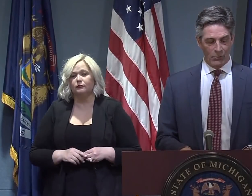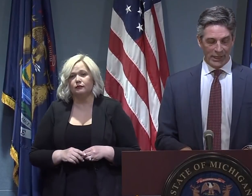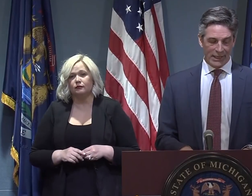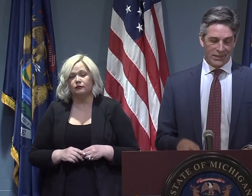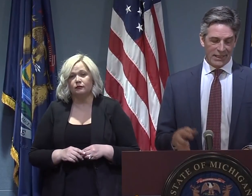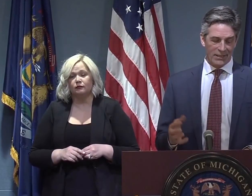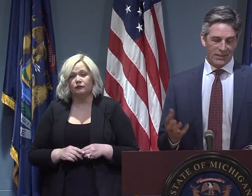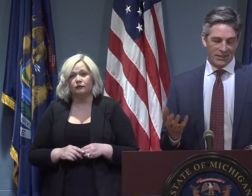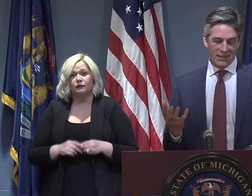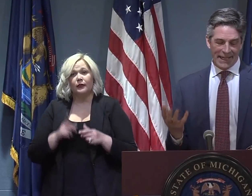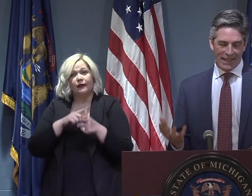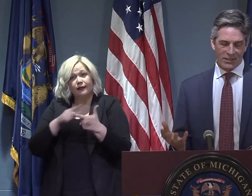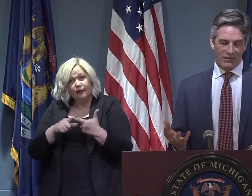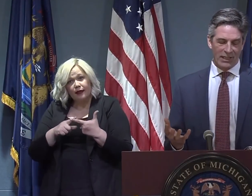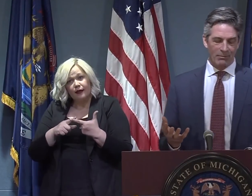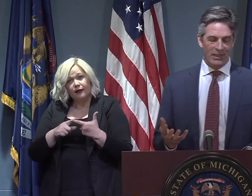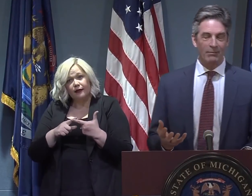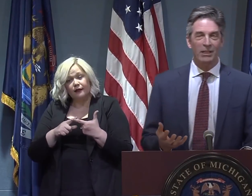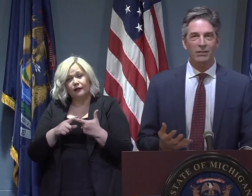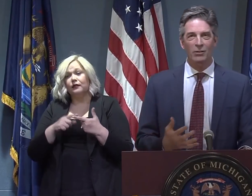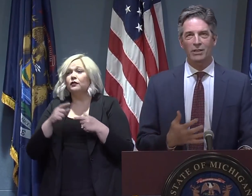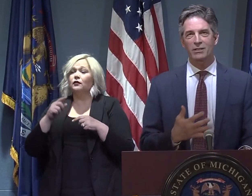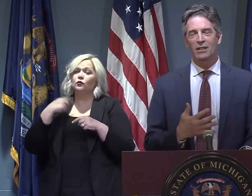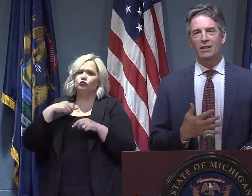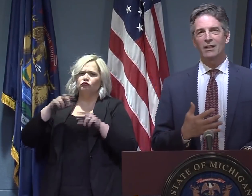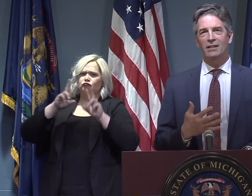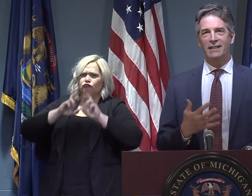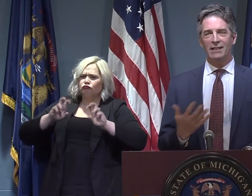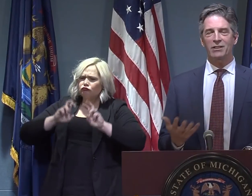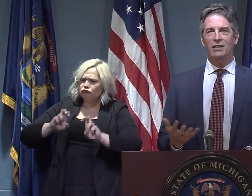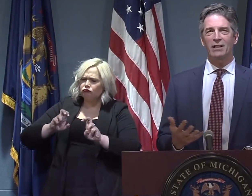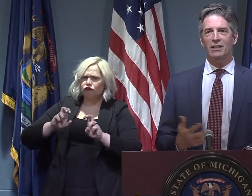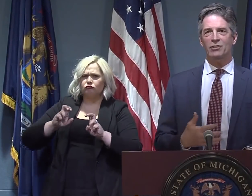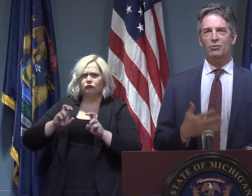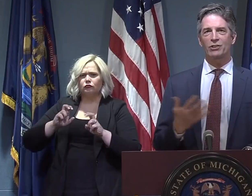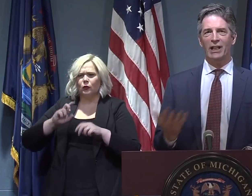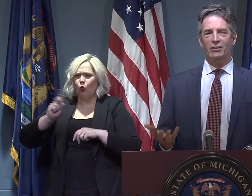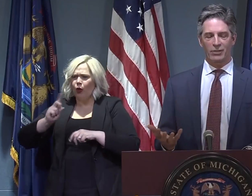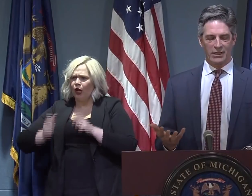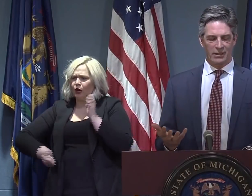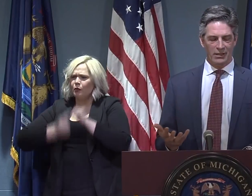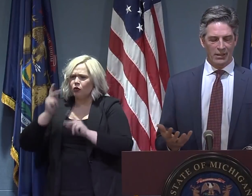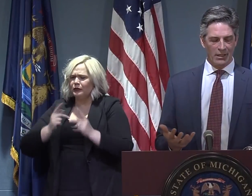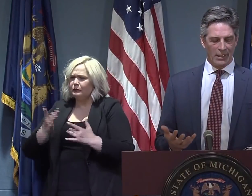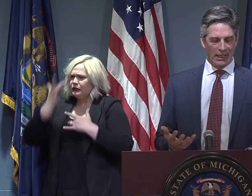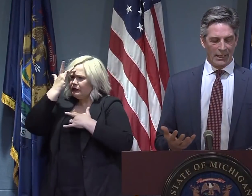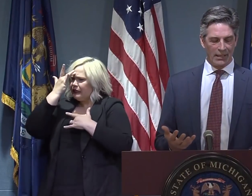STATE, THAT IS WHICH HOSPITAL SYSTEMS SERVE WHICH REGIONS IN THE STATE.